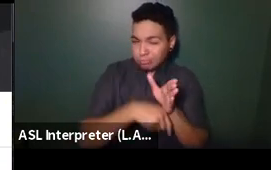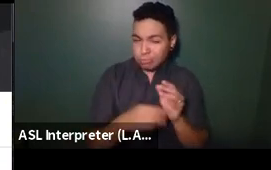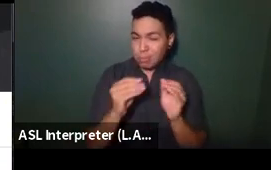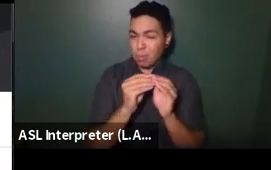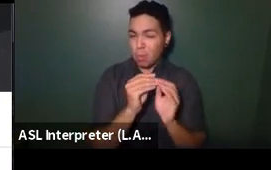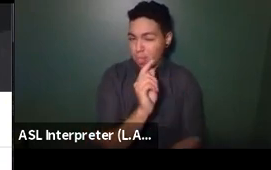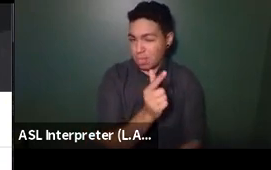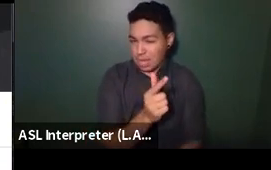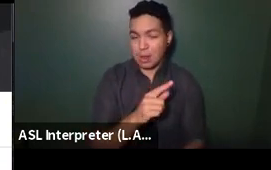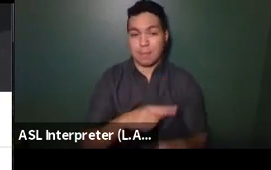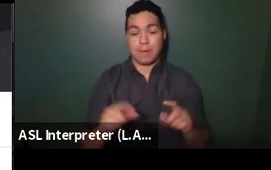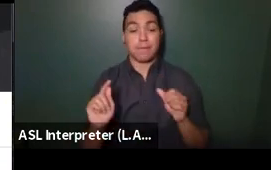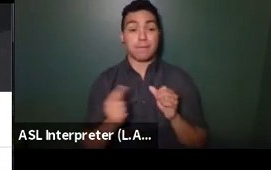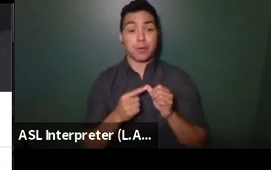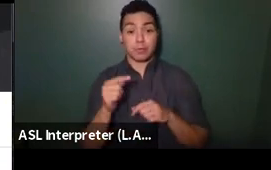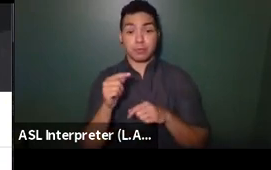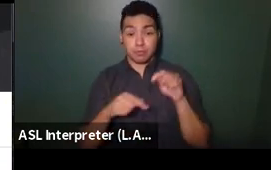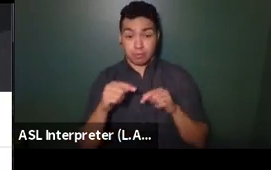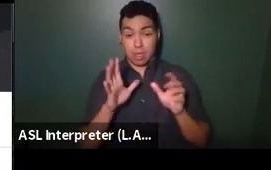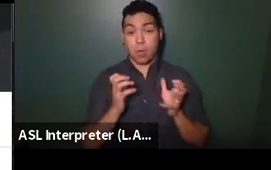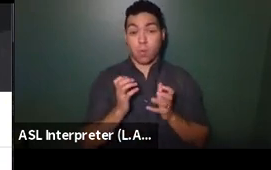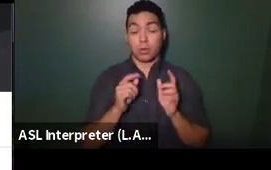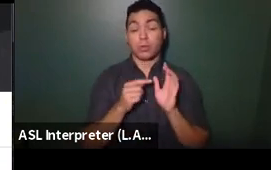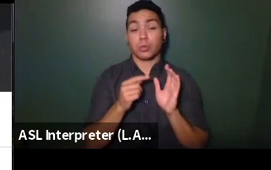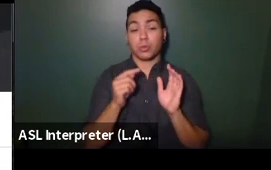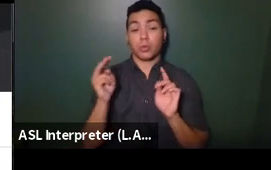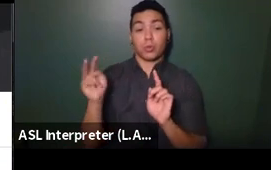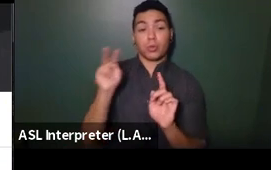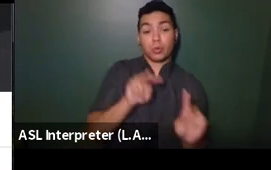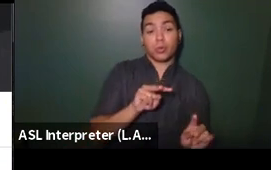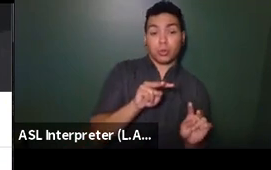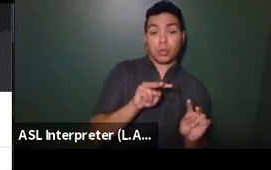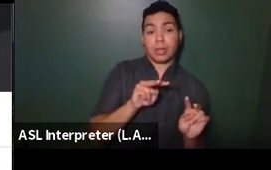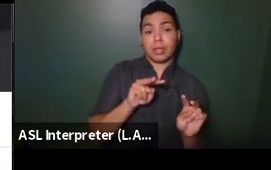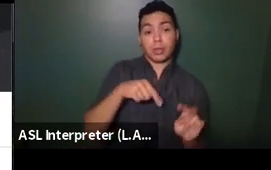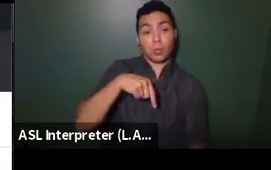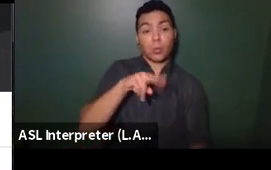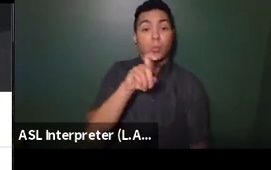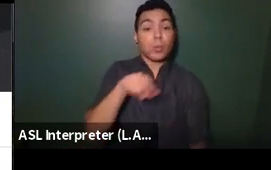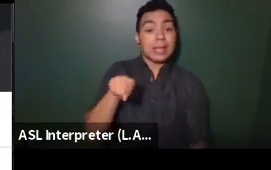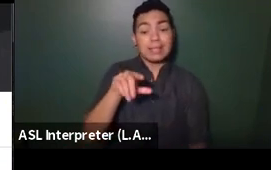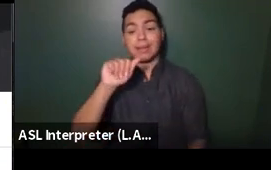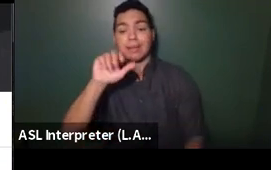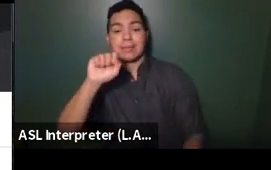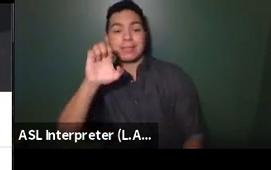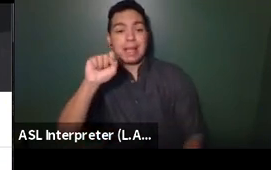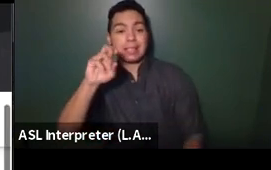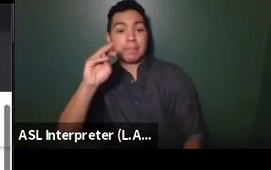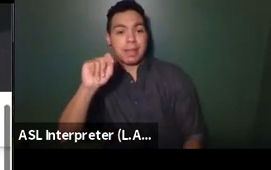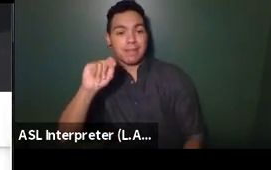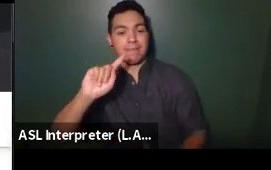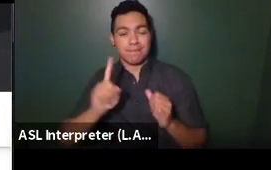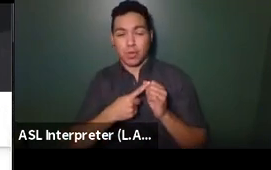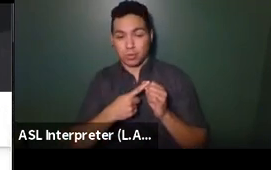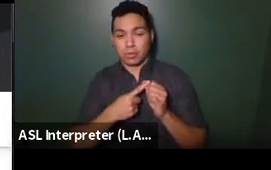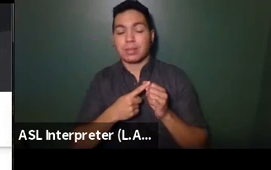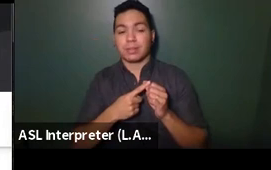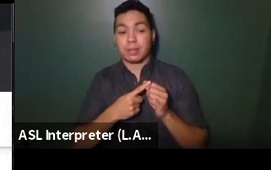Katherine Livick - ESD 112: Because I want to look at the quizzes and assessments first and then we'll come back and talk about how you work with the Gradebook.